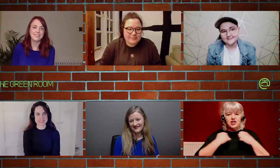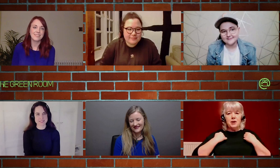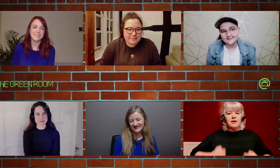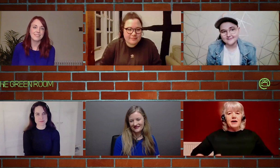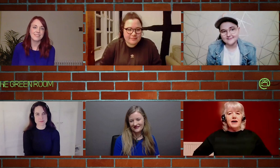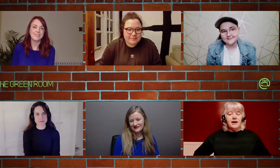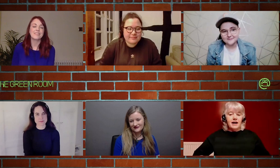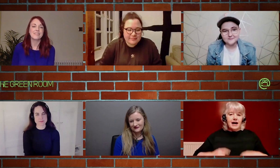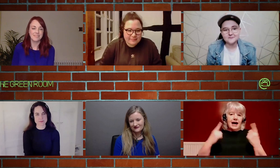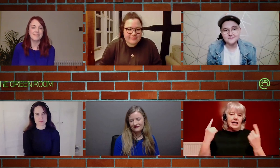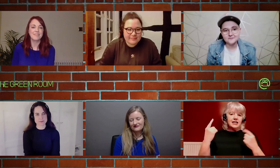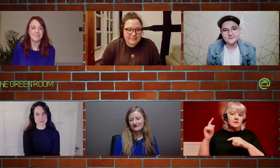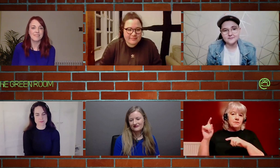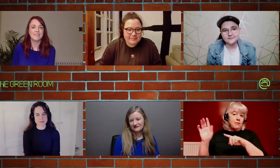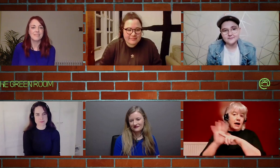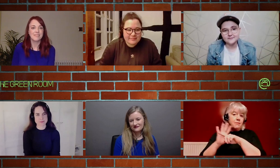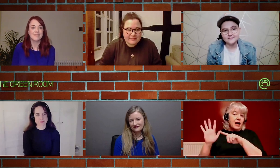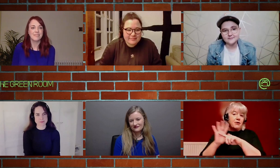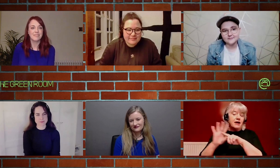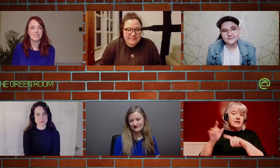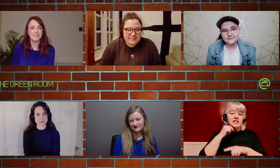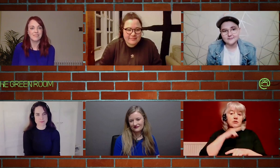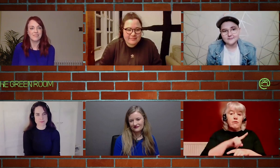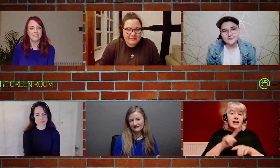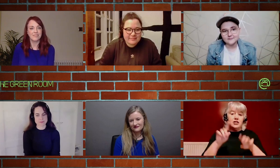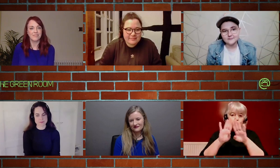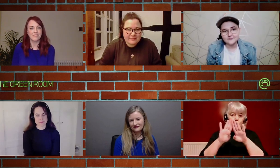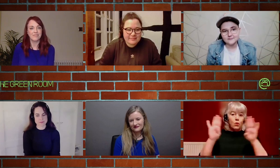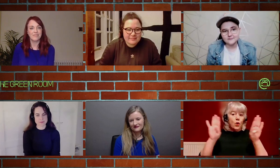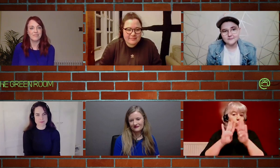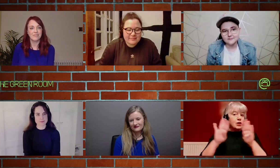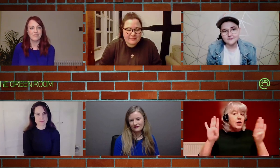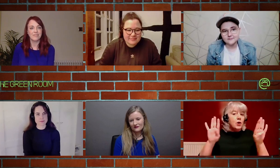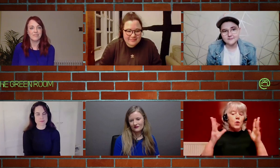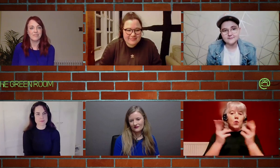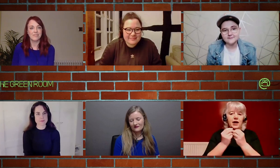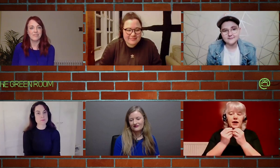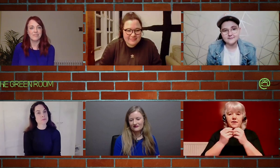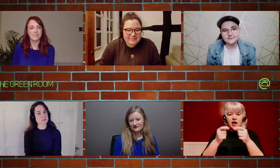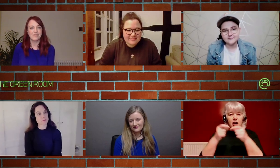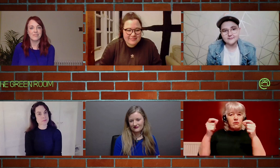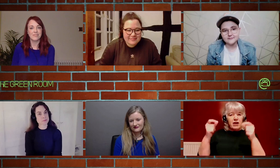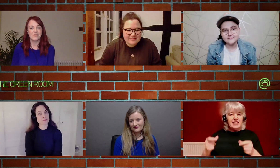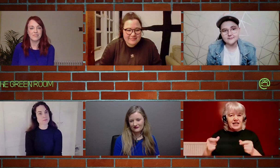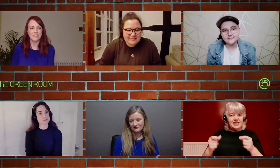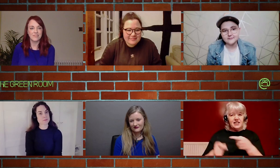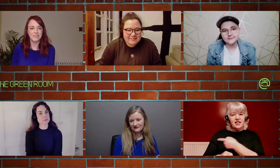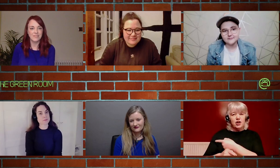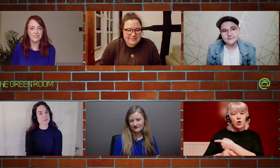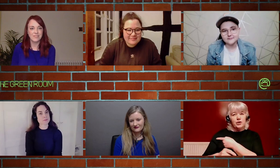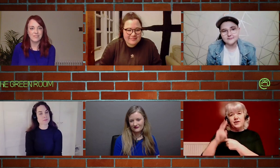jumper and my background is a red wall, with a radiator in the corner that